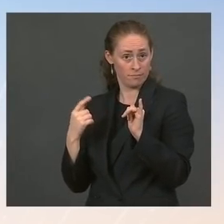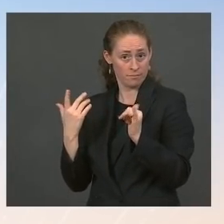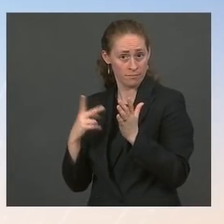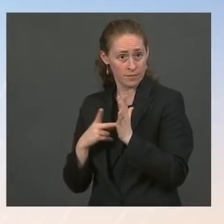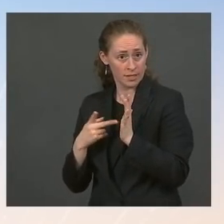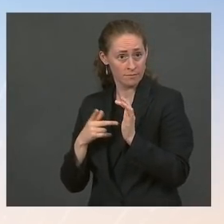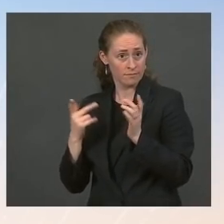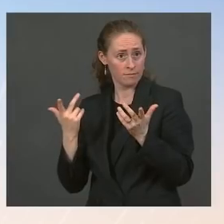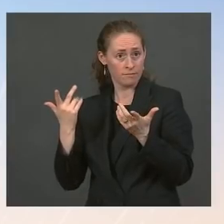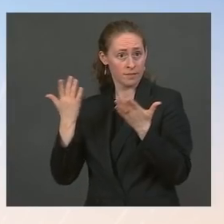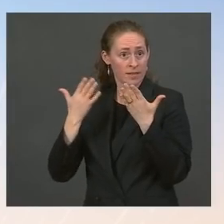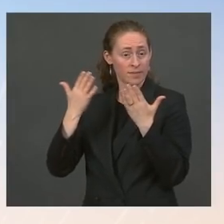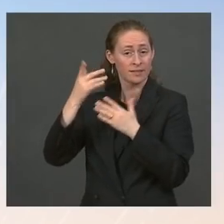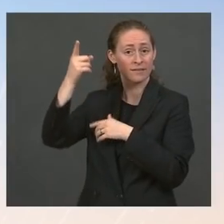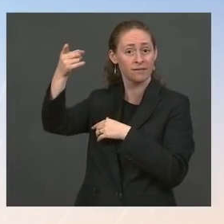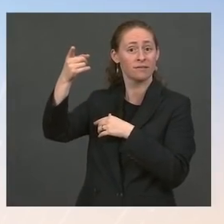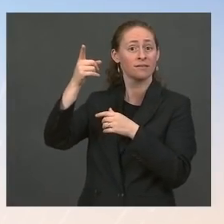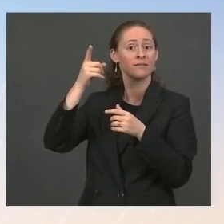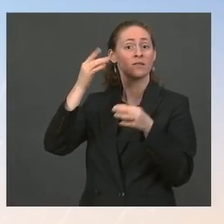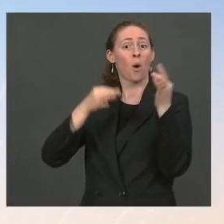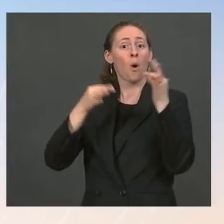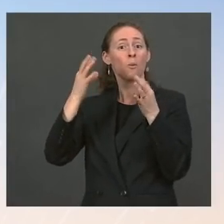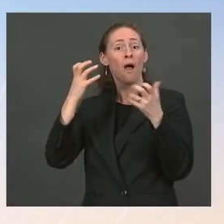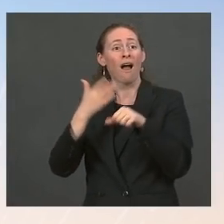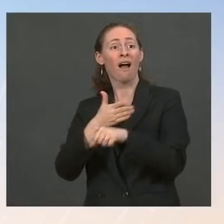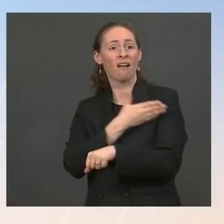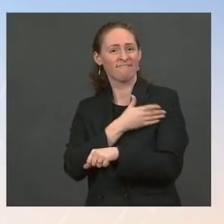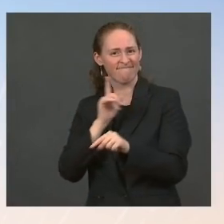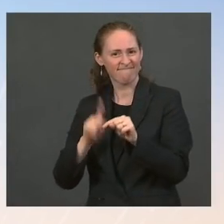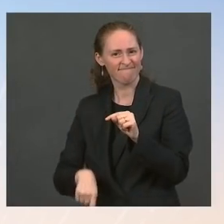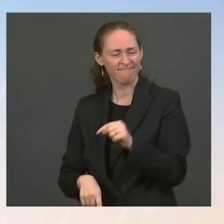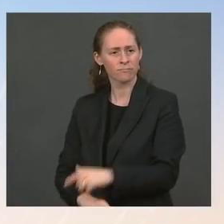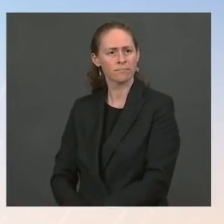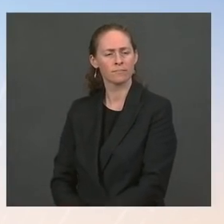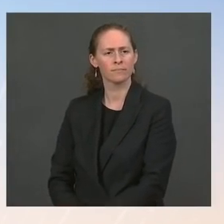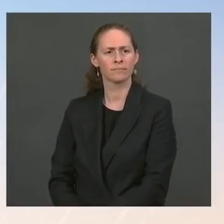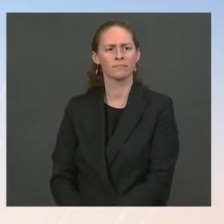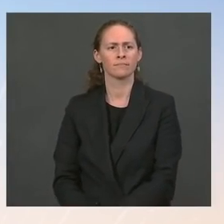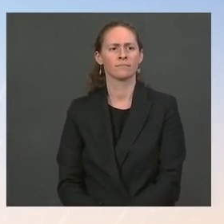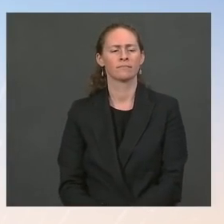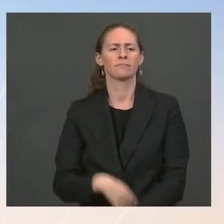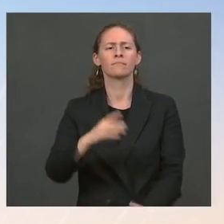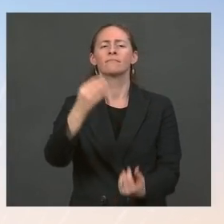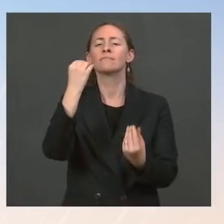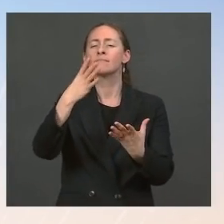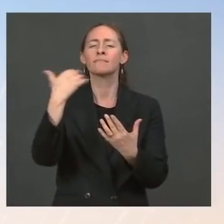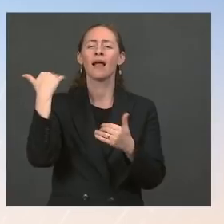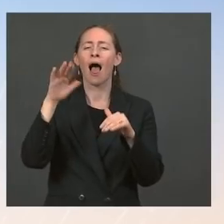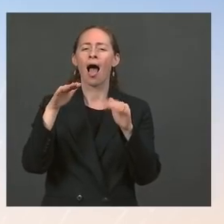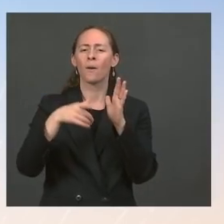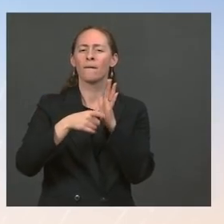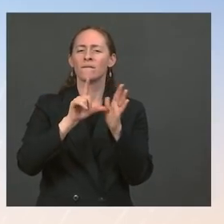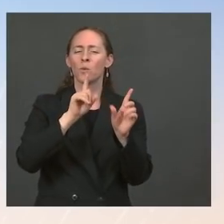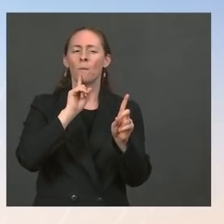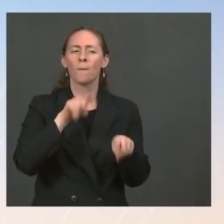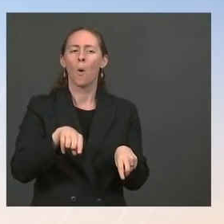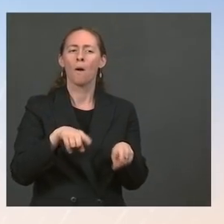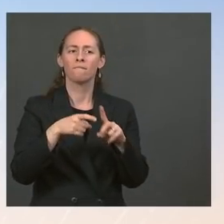Ms. Psaki: I think the takeaway should be he hasn't reviewed the report or the assessment from the Supreme Court committee, and that is consistent with what his position